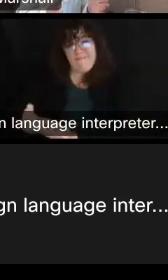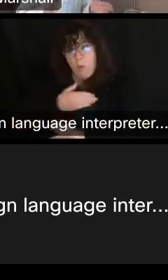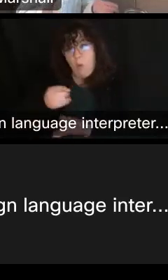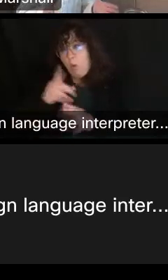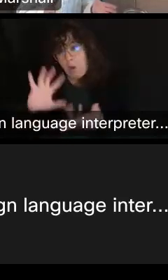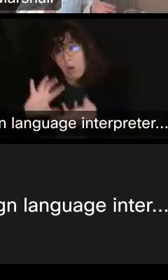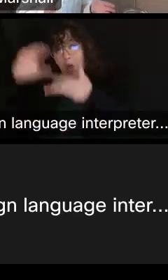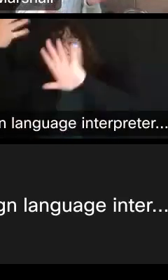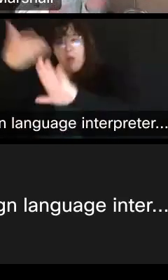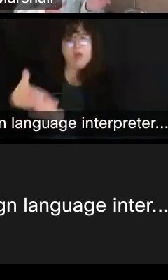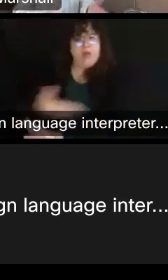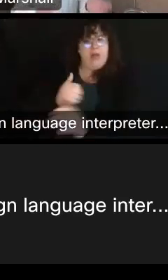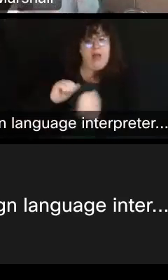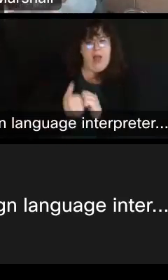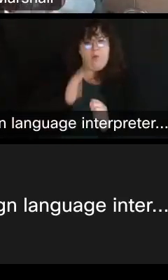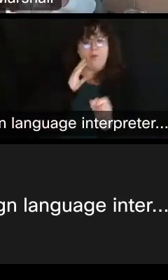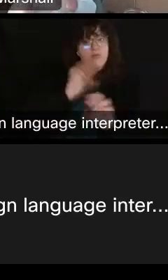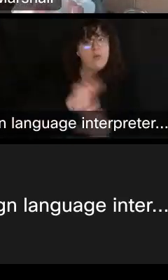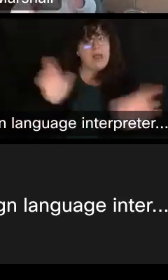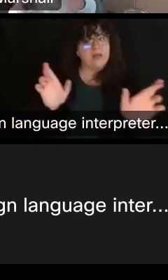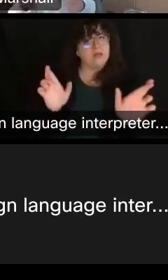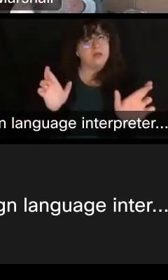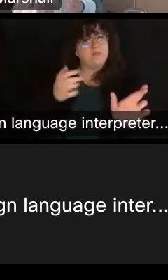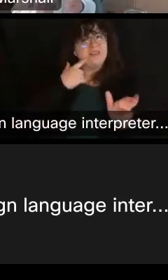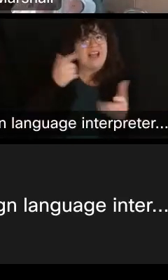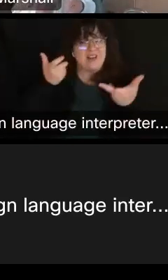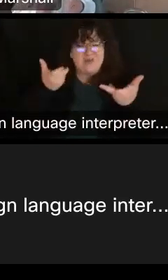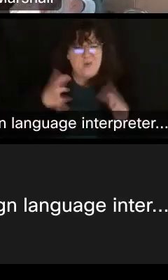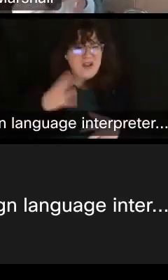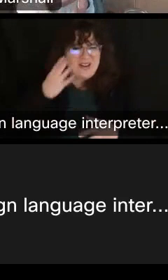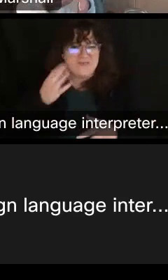to get ready so that we don't have to get to the point where law enforcement gets called,